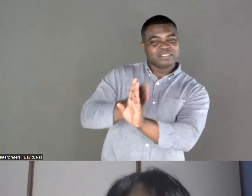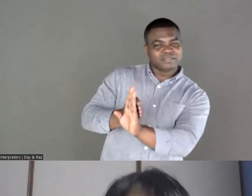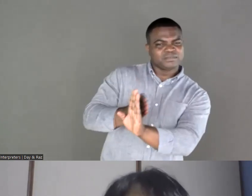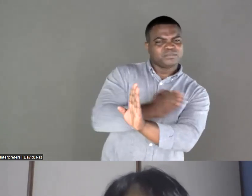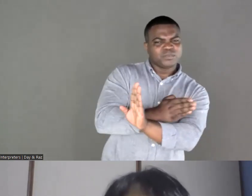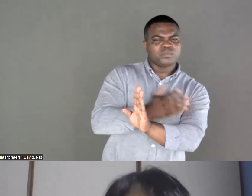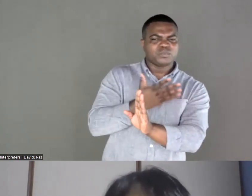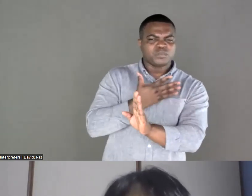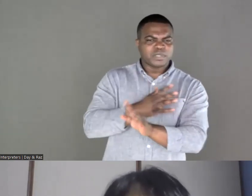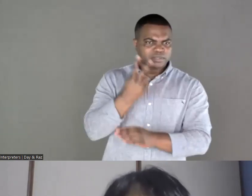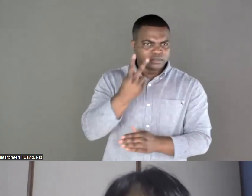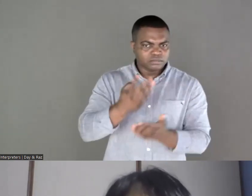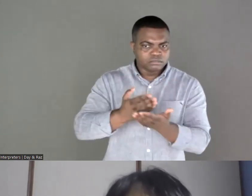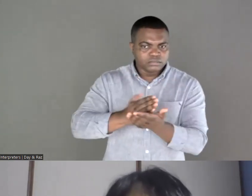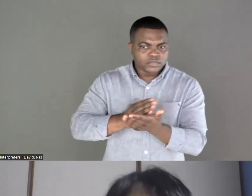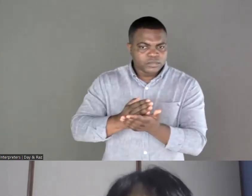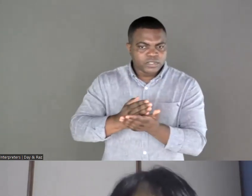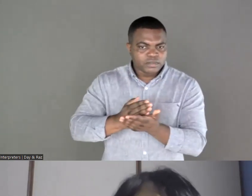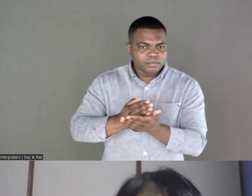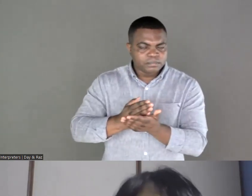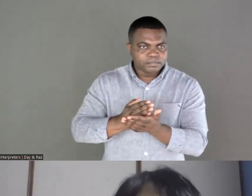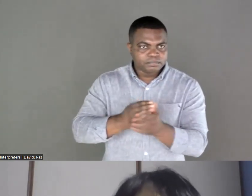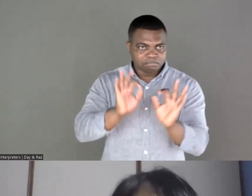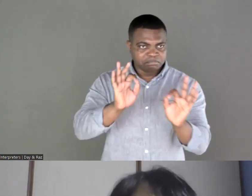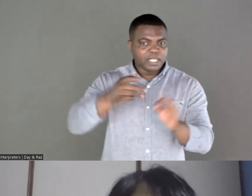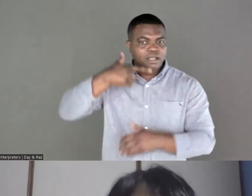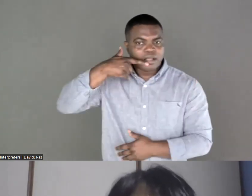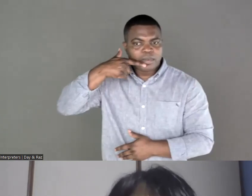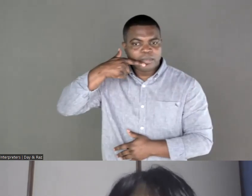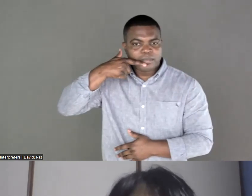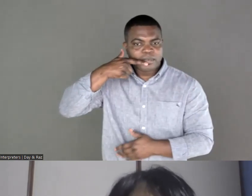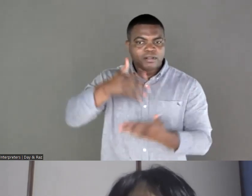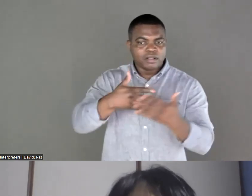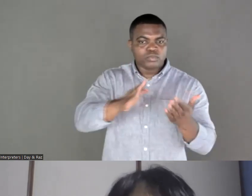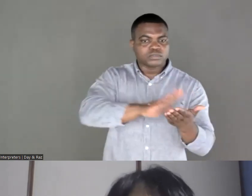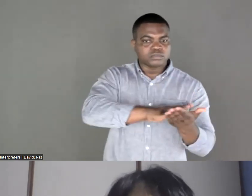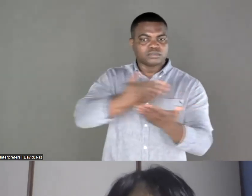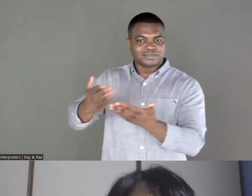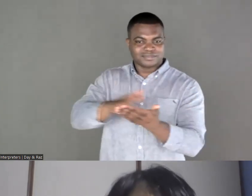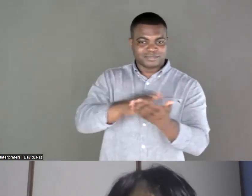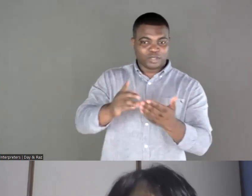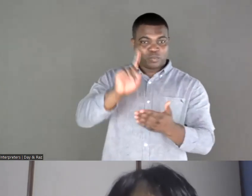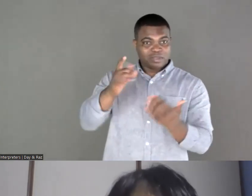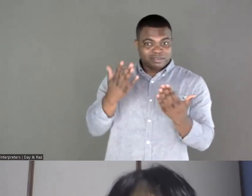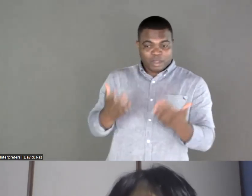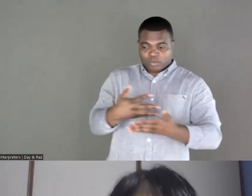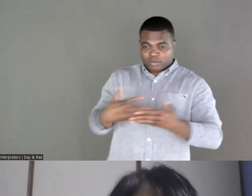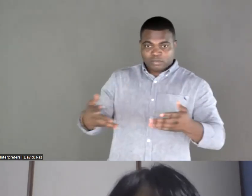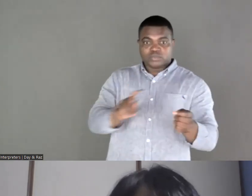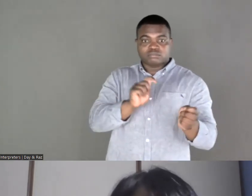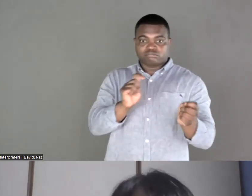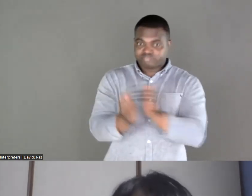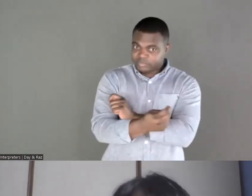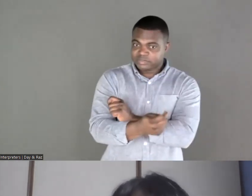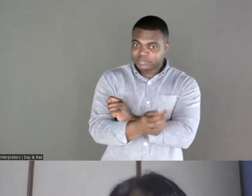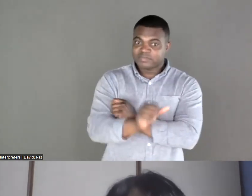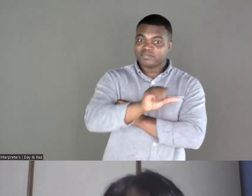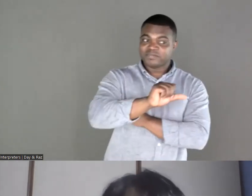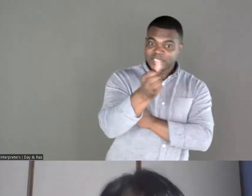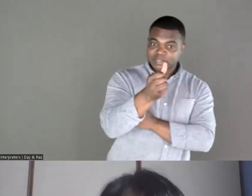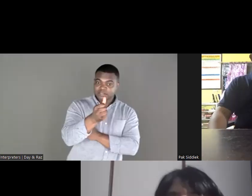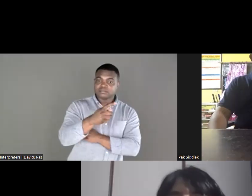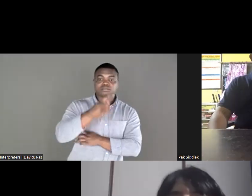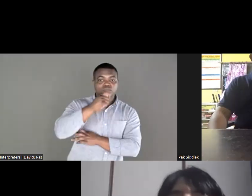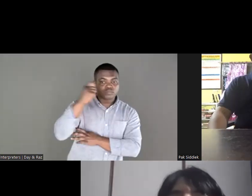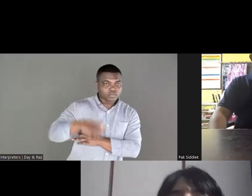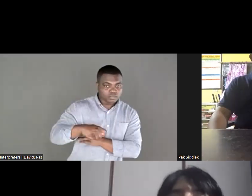now we are going to switch languages to first to Ukraine Ukrainian sorry and then to Bahasa. Now I